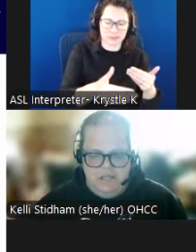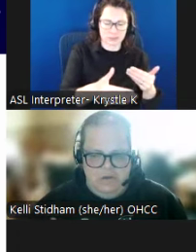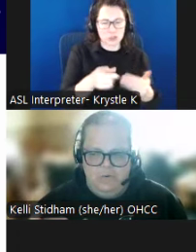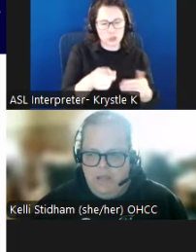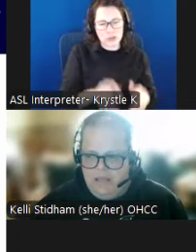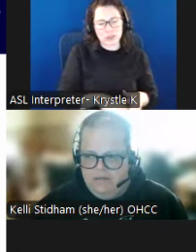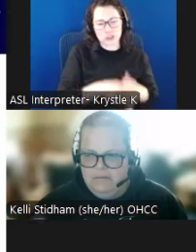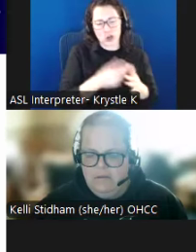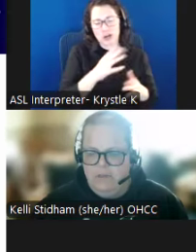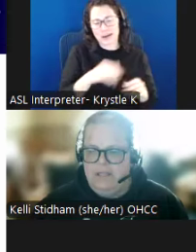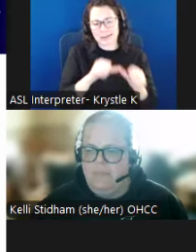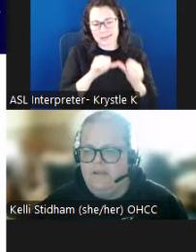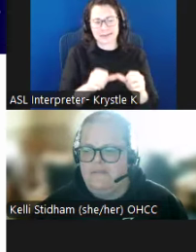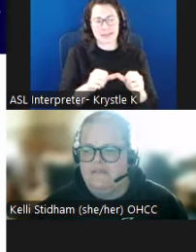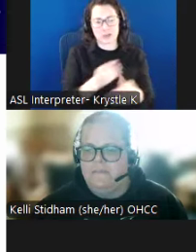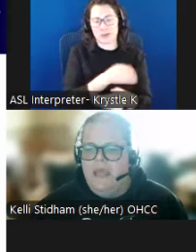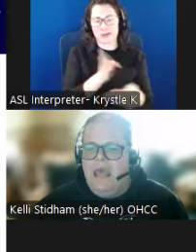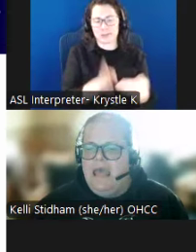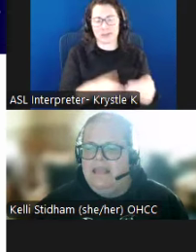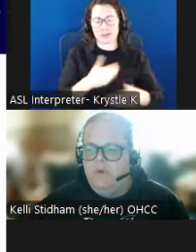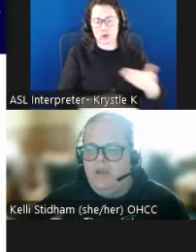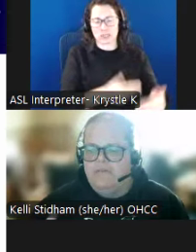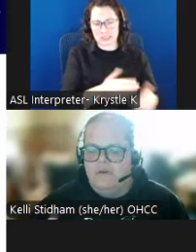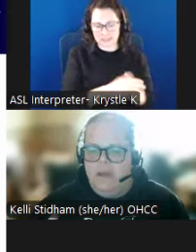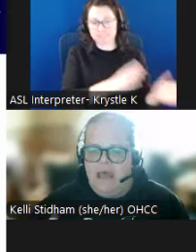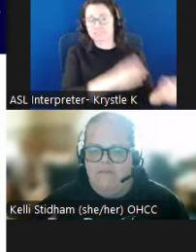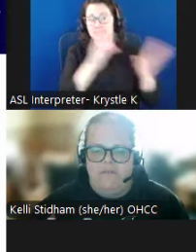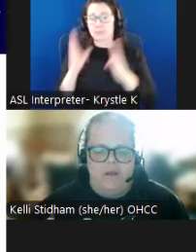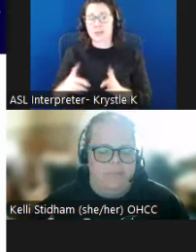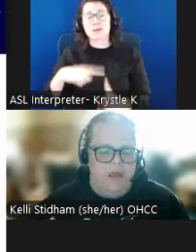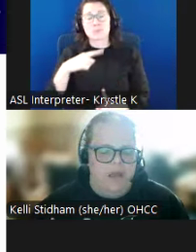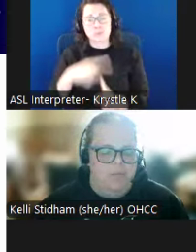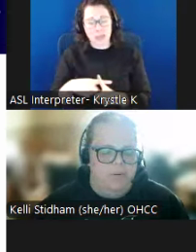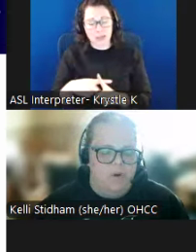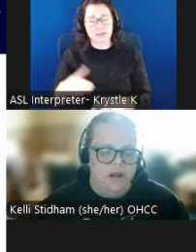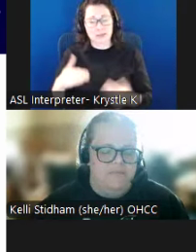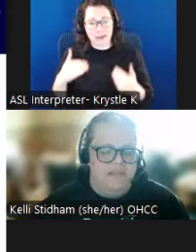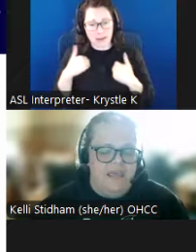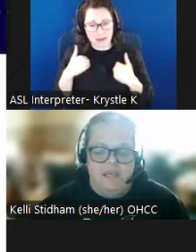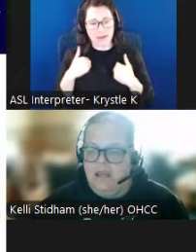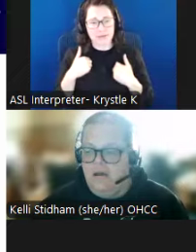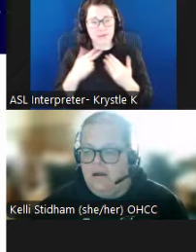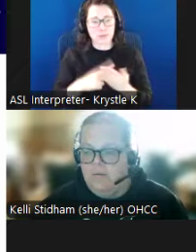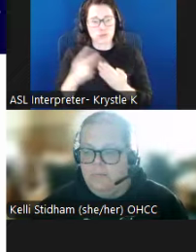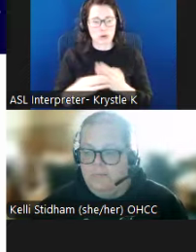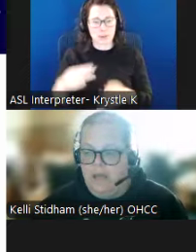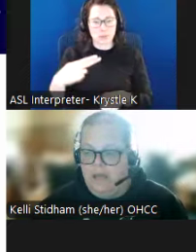continue and complete that process. And